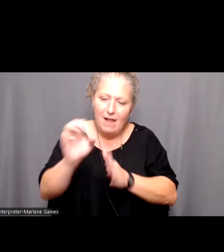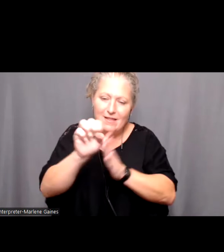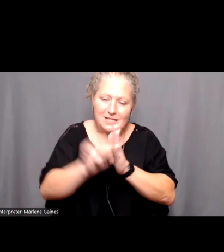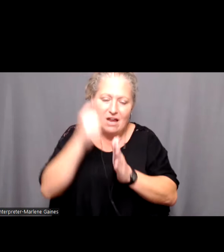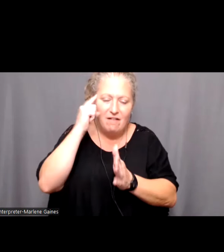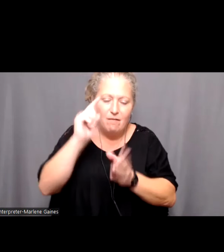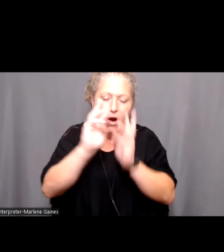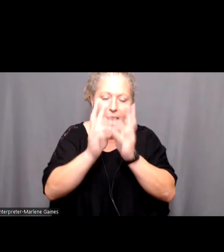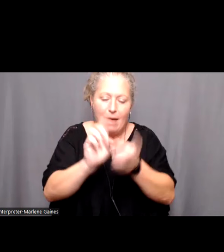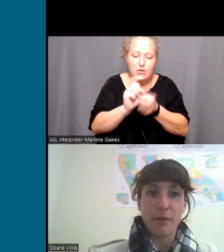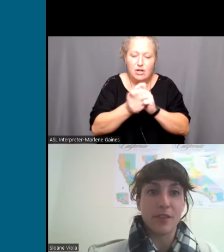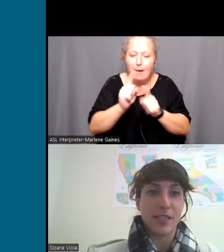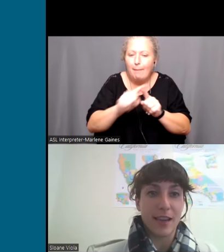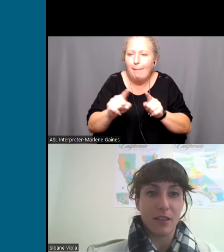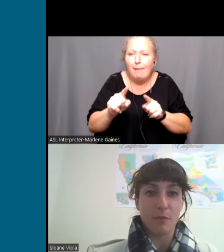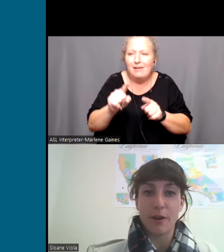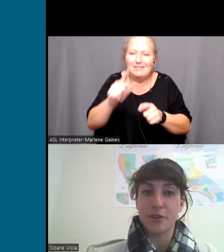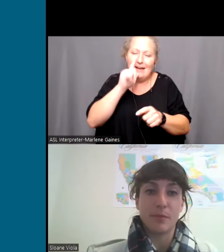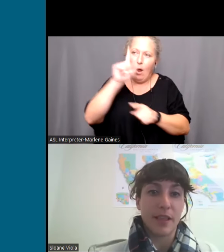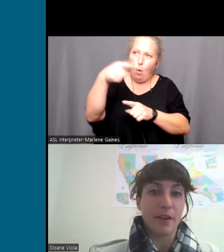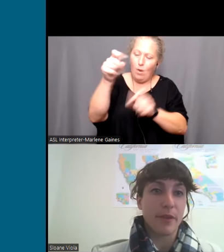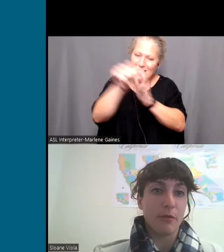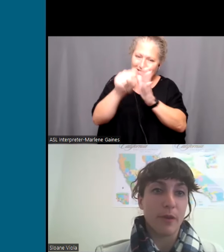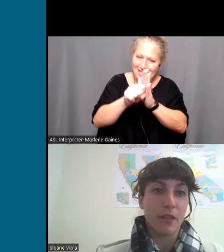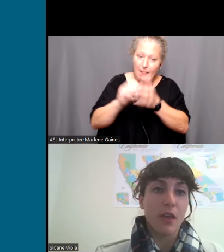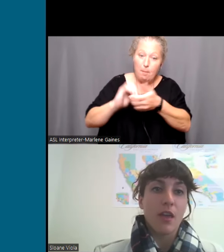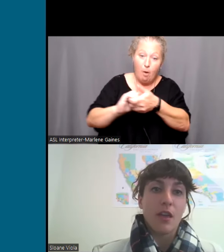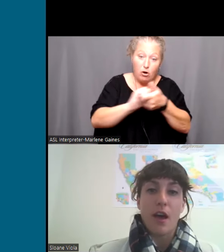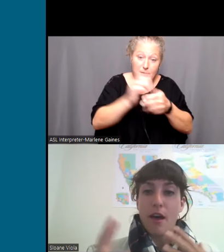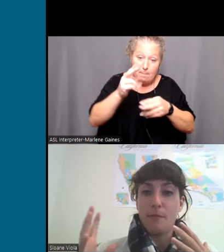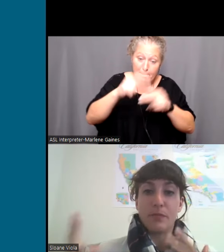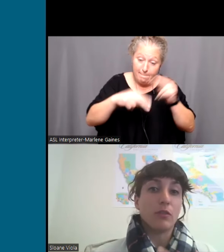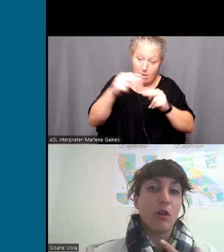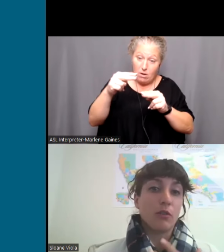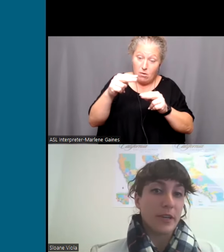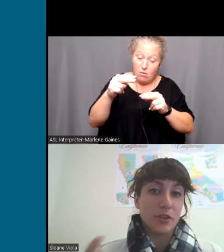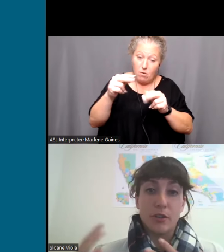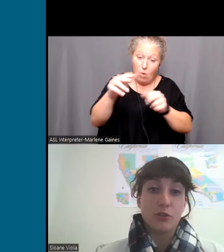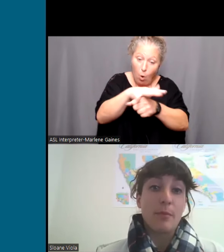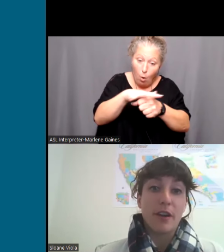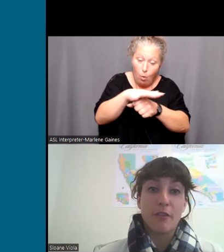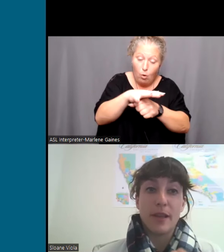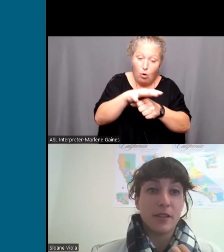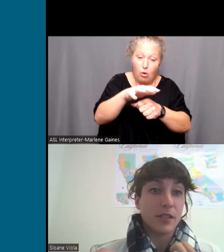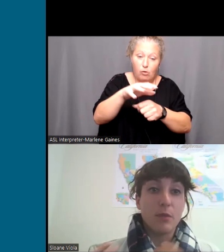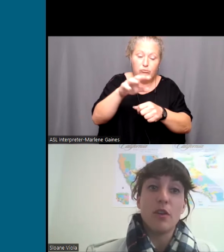but that doesn't stop with the state. The partnerships built with local regional tribal governments,